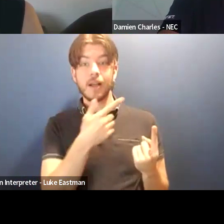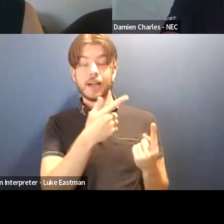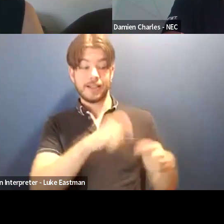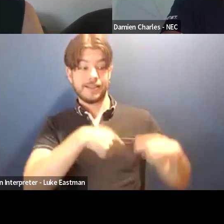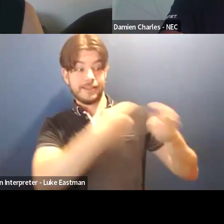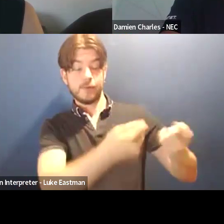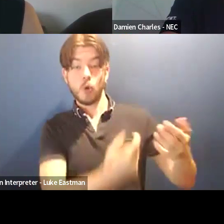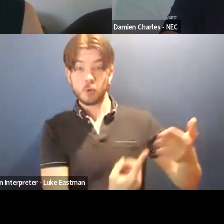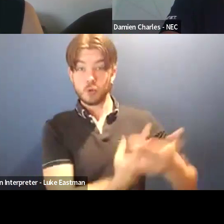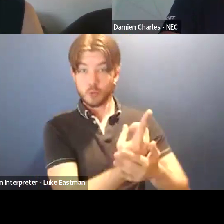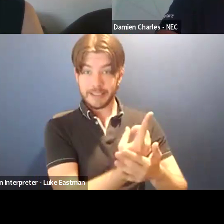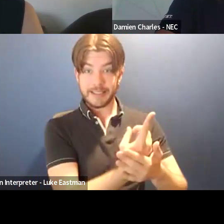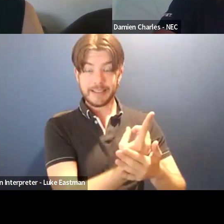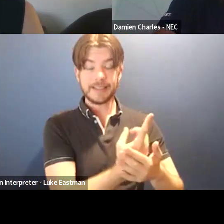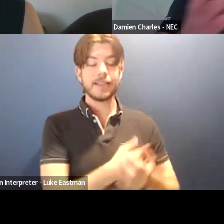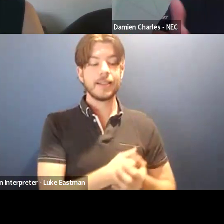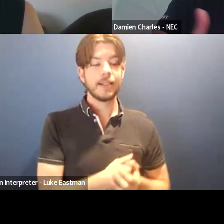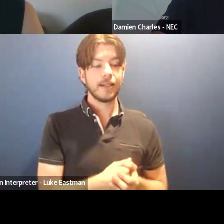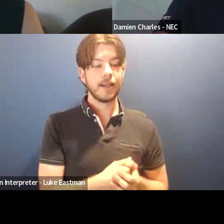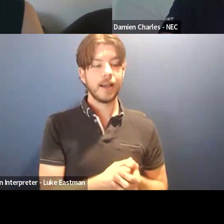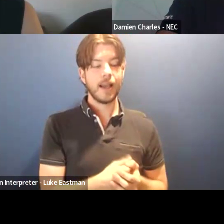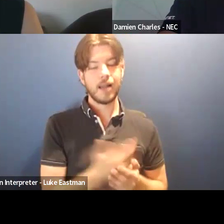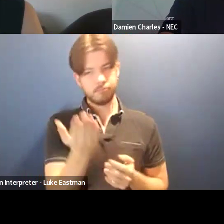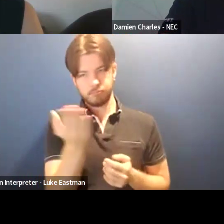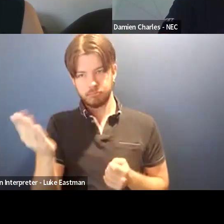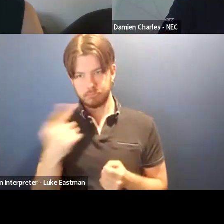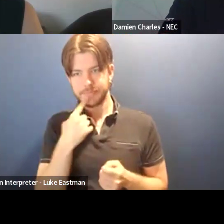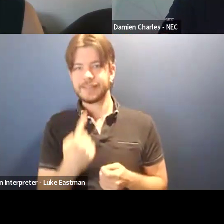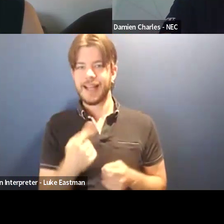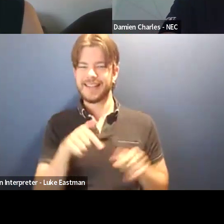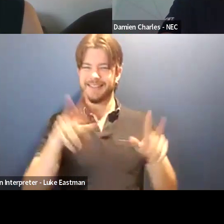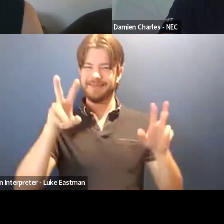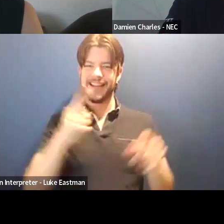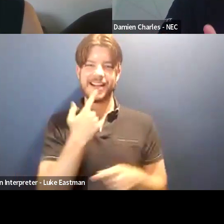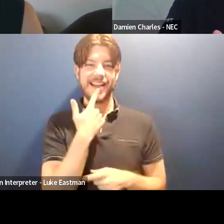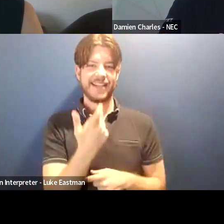opportunity, that initial opportunity and I think as you as mentioned as a taster